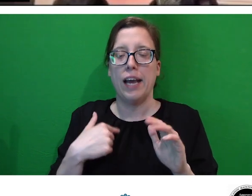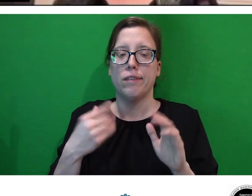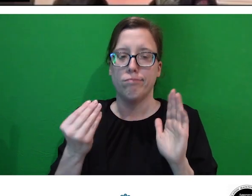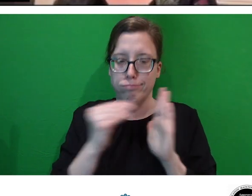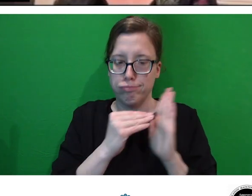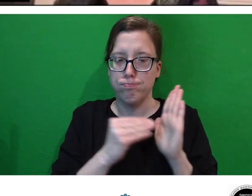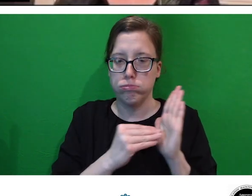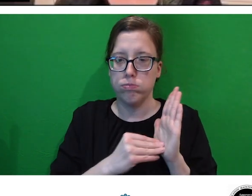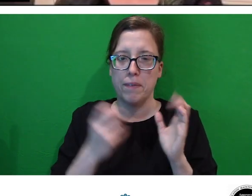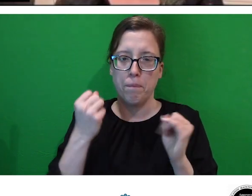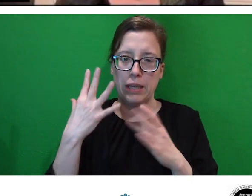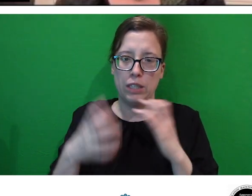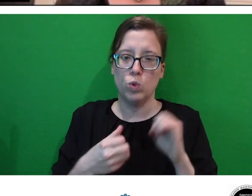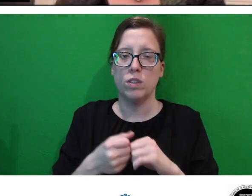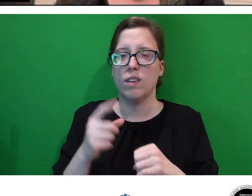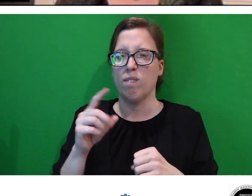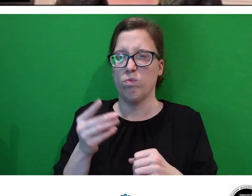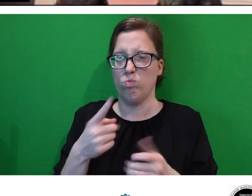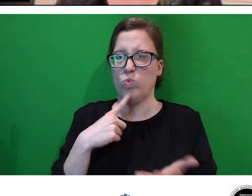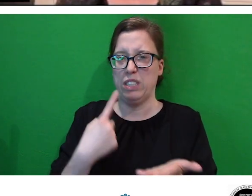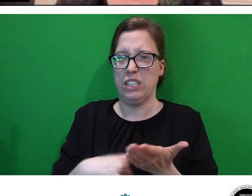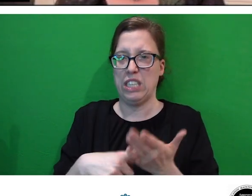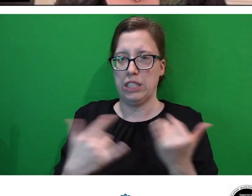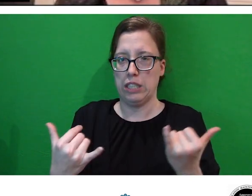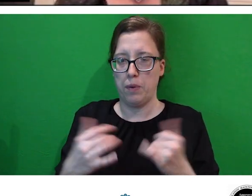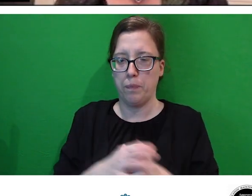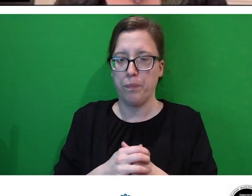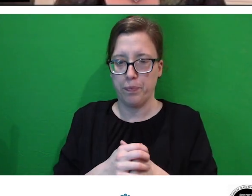There's a list of, I think it's 18 Communication Reminders that I've